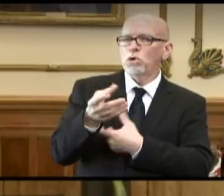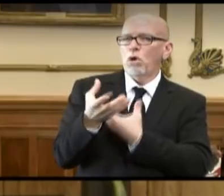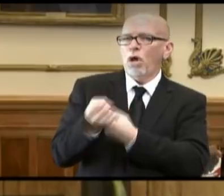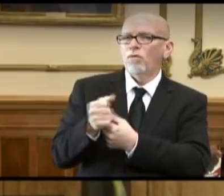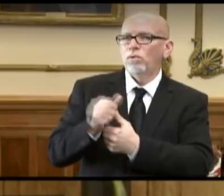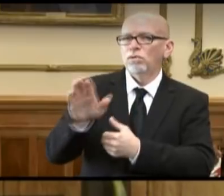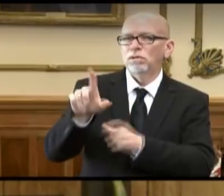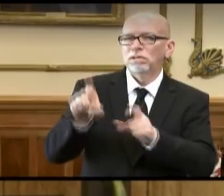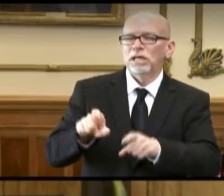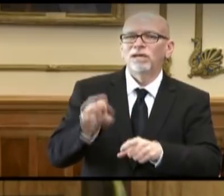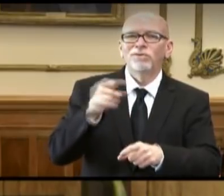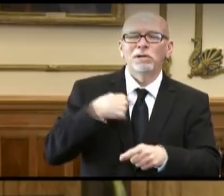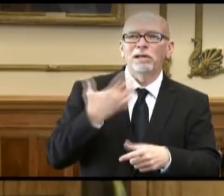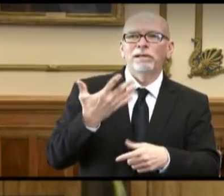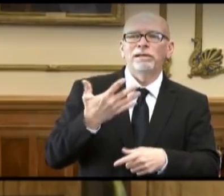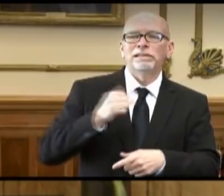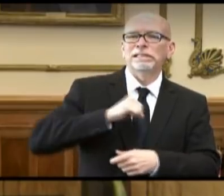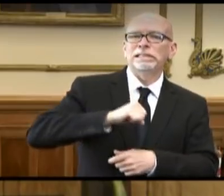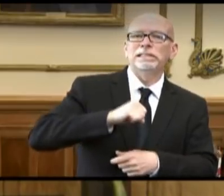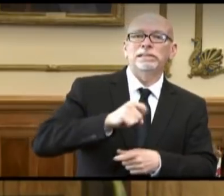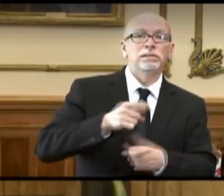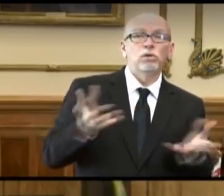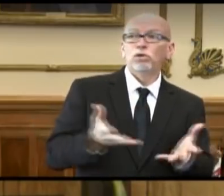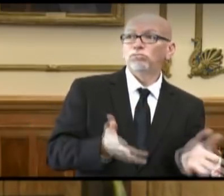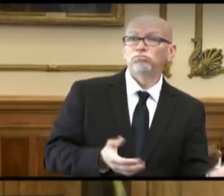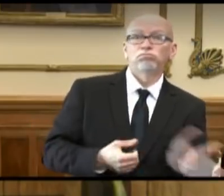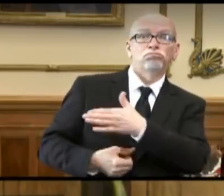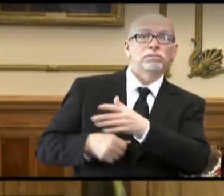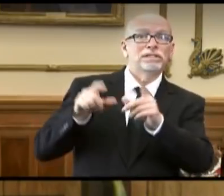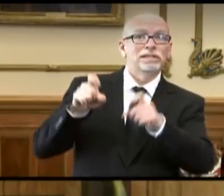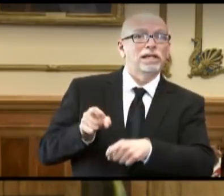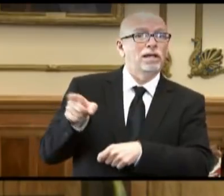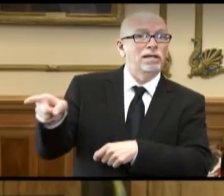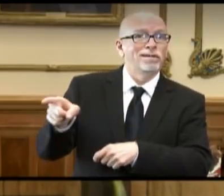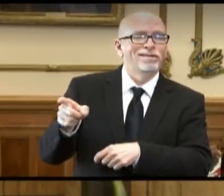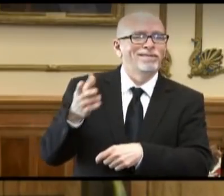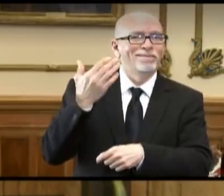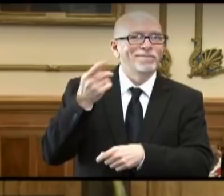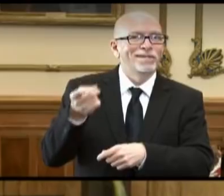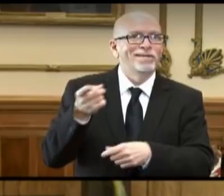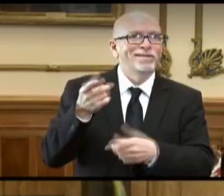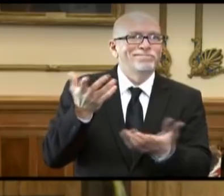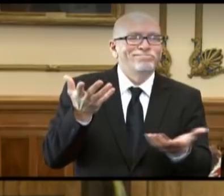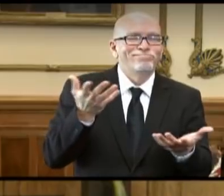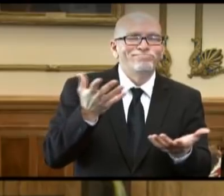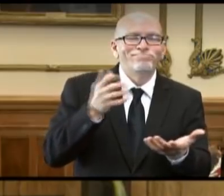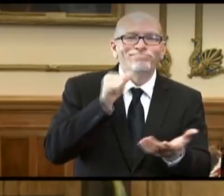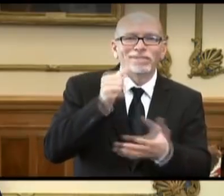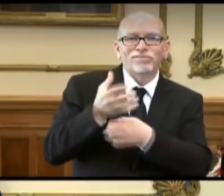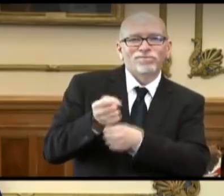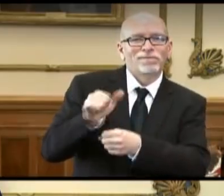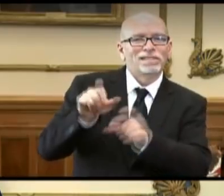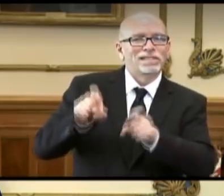HAS AN EUA, APPROVED TO DO THIS TYPE OF TESTING. THEY ARE NOT VERY CONFIDENT OF THE TESTING THERE.